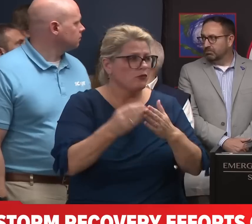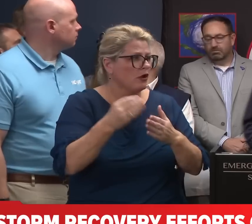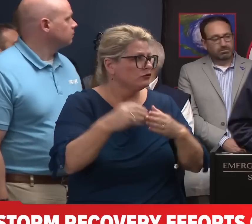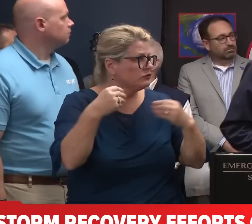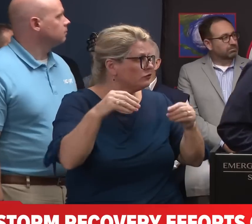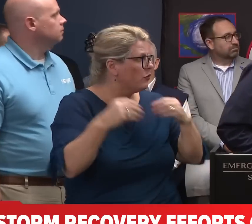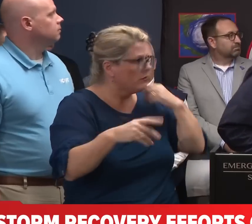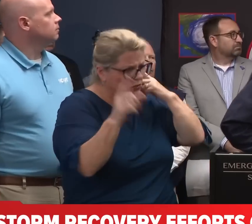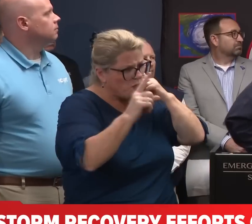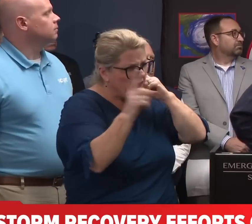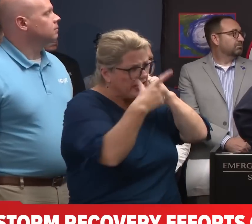Where, where